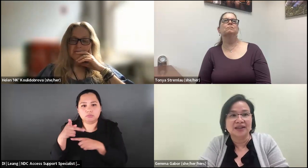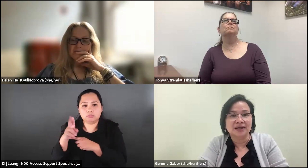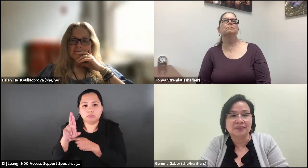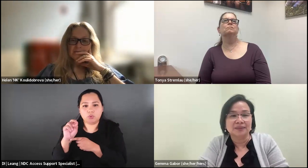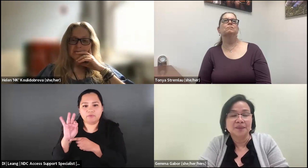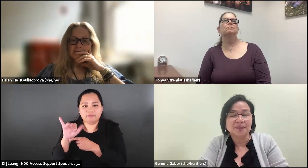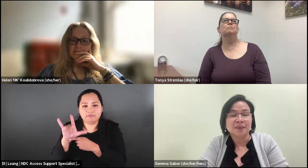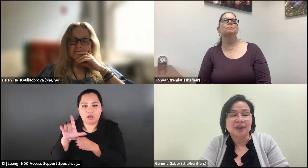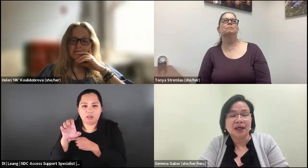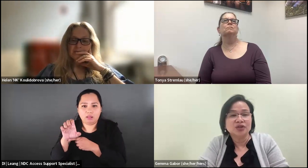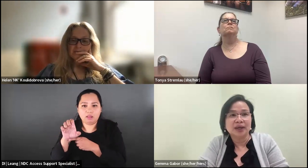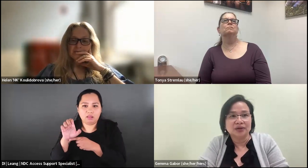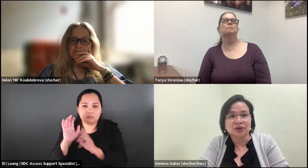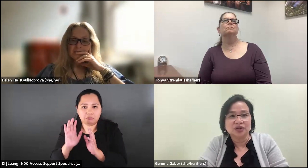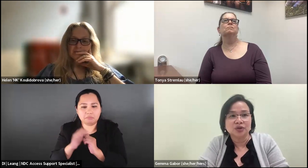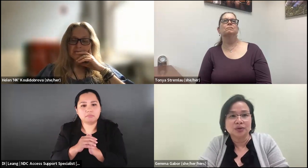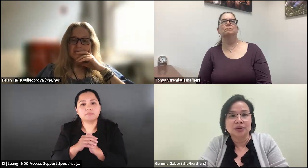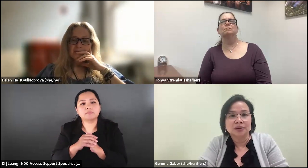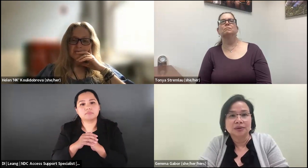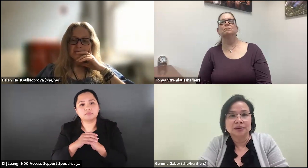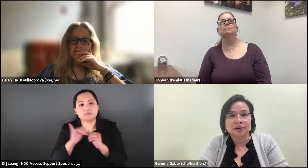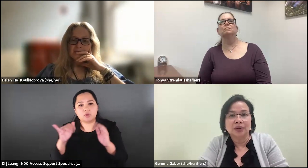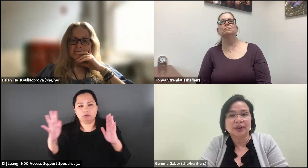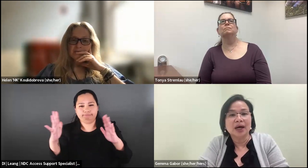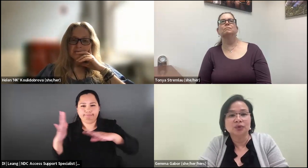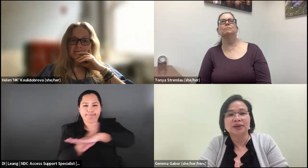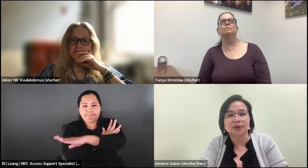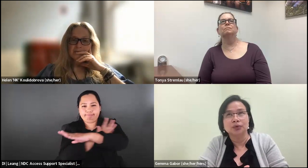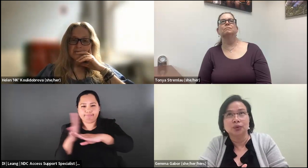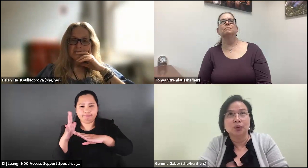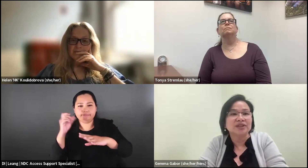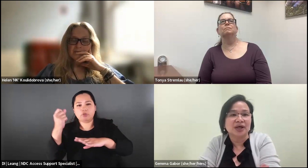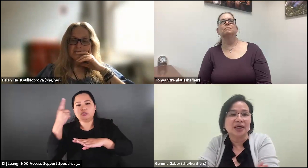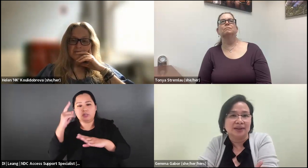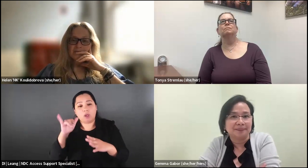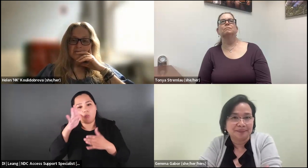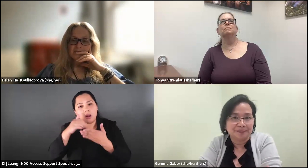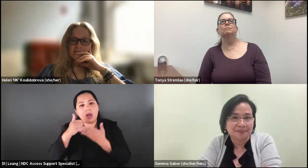and the educators on how to instruct them.